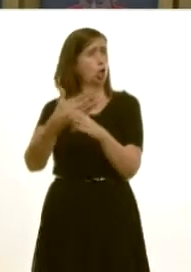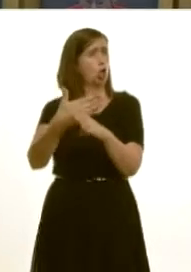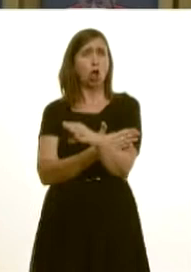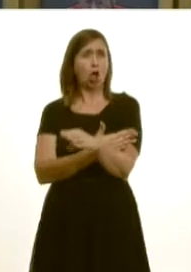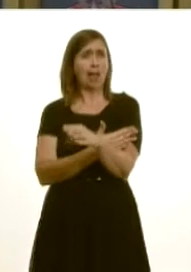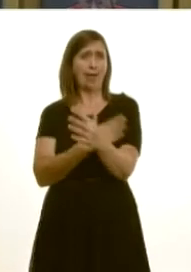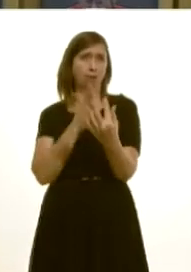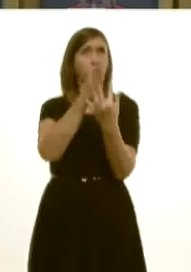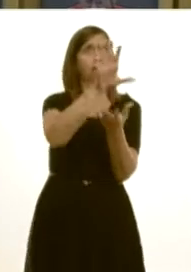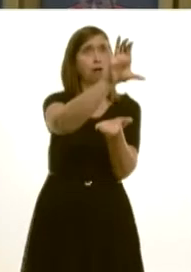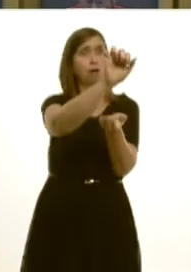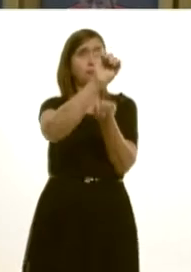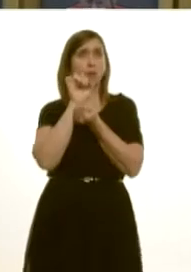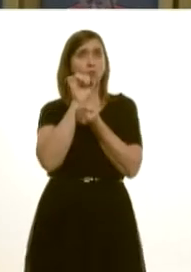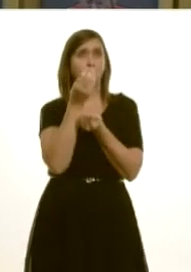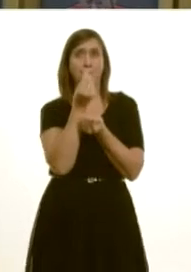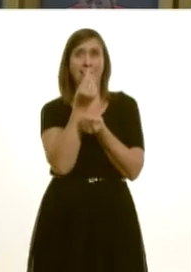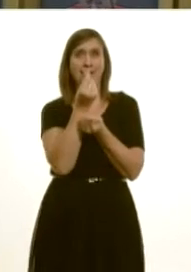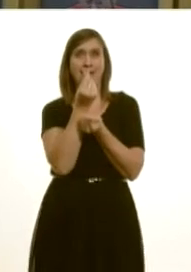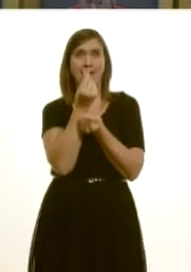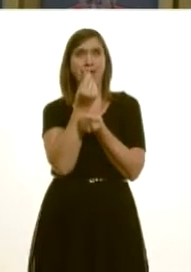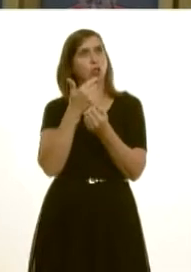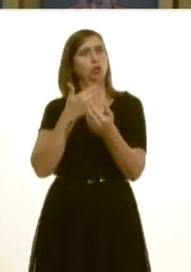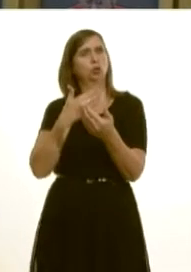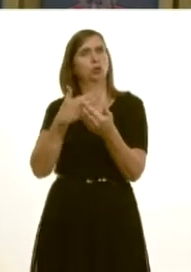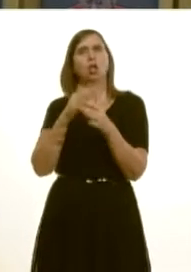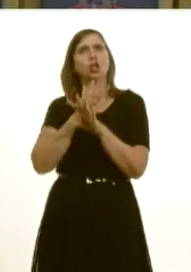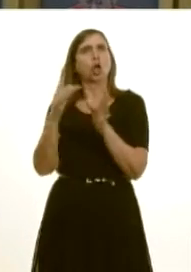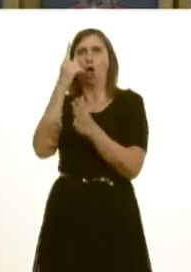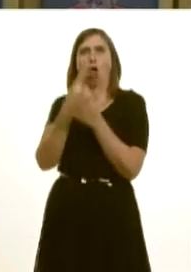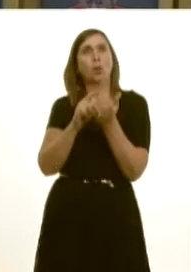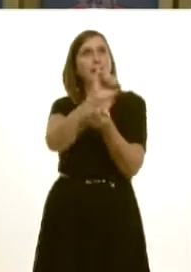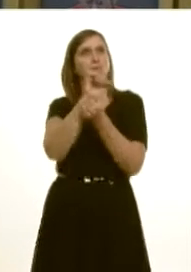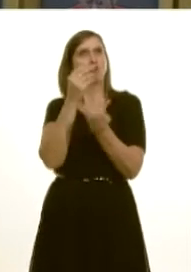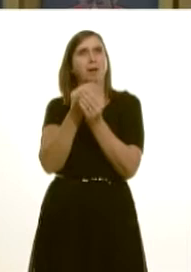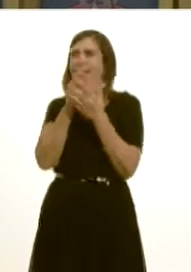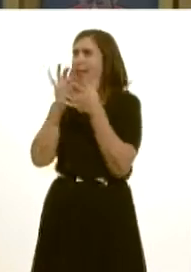concludes is the best solution to those problems, and not restricted to an M4 relief road only?